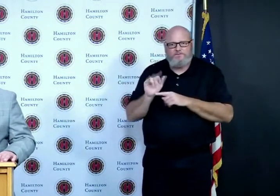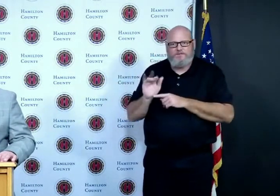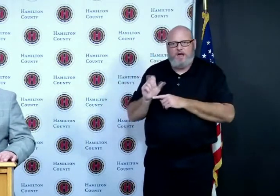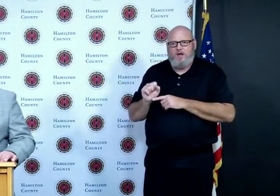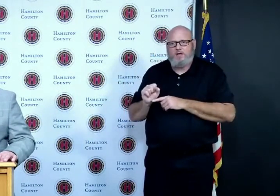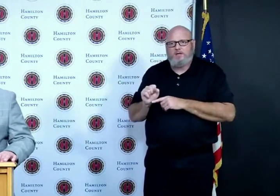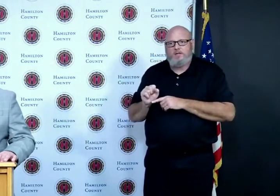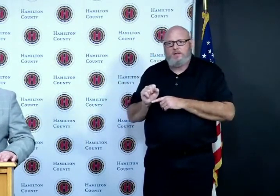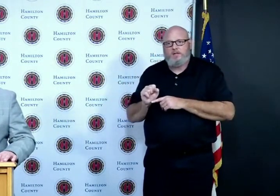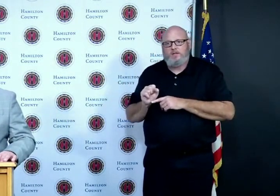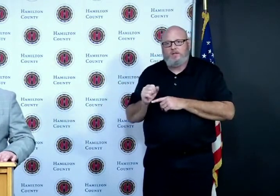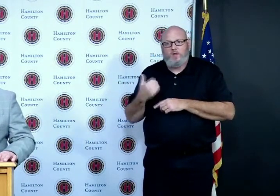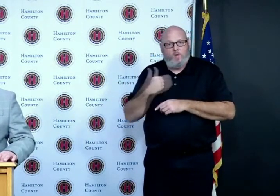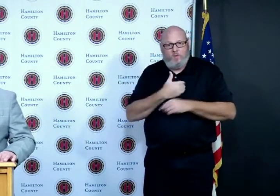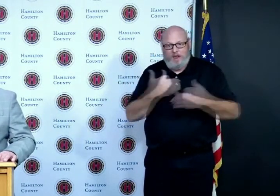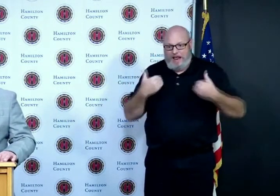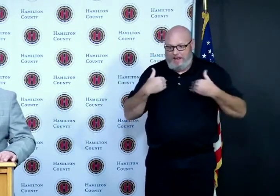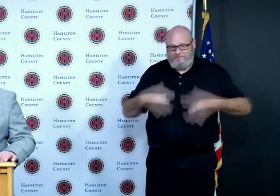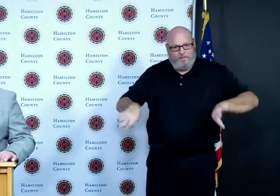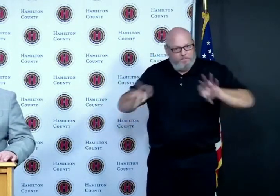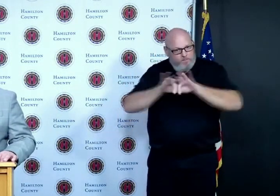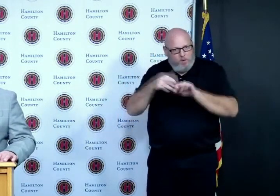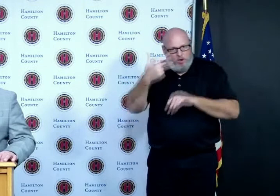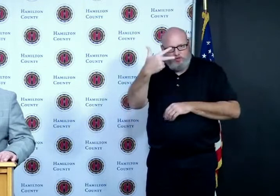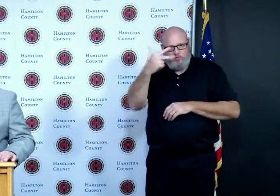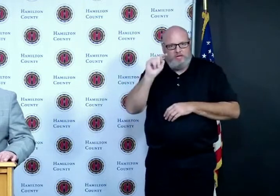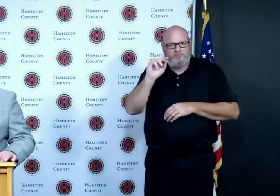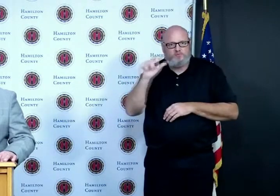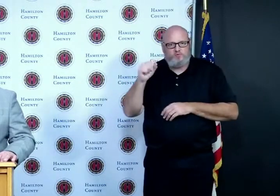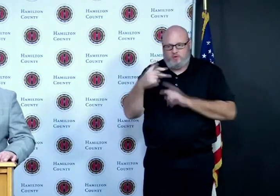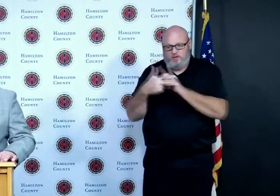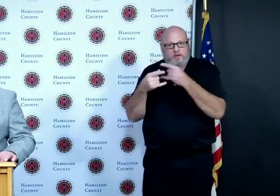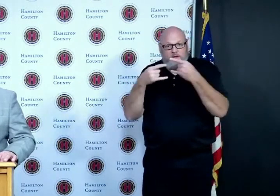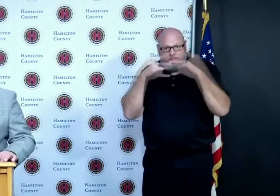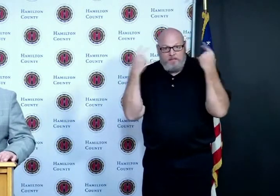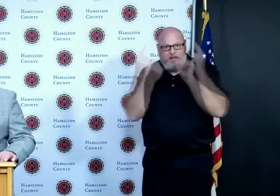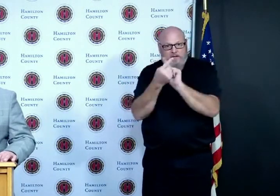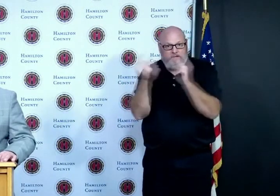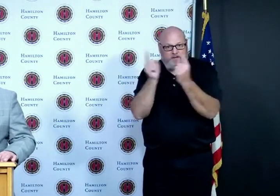protect us while we get enough of the population vaccinated and learn more about these variants